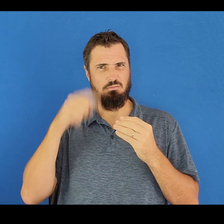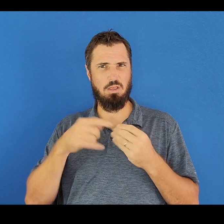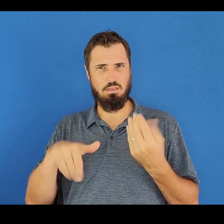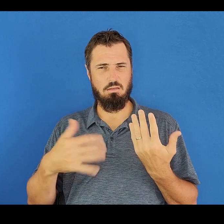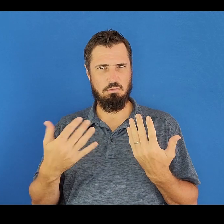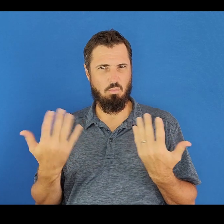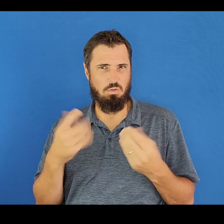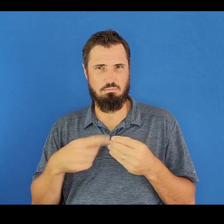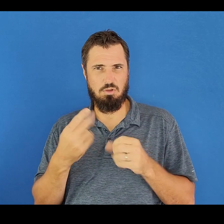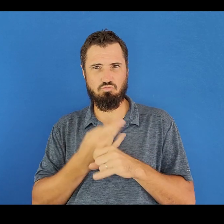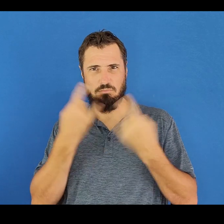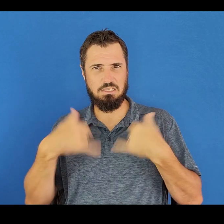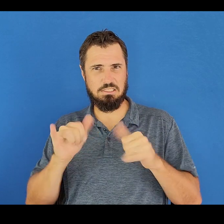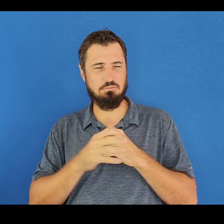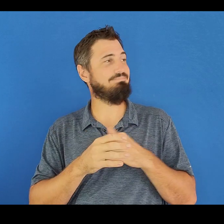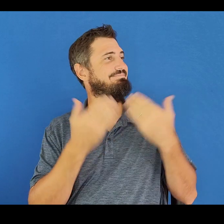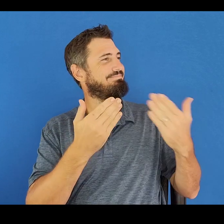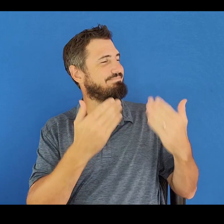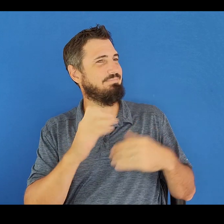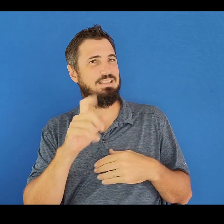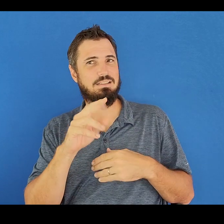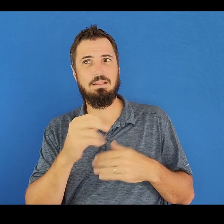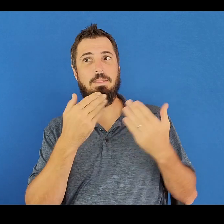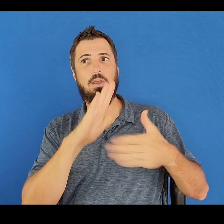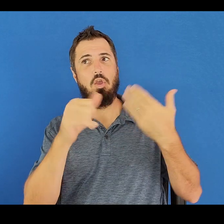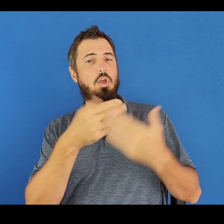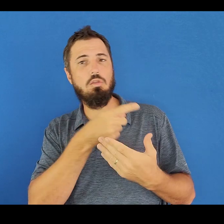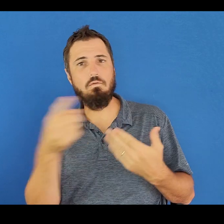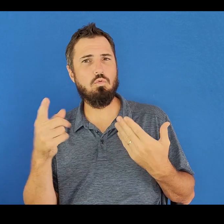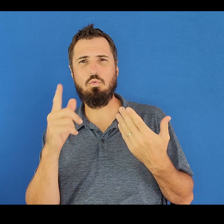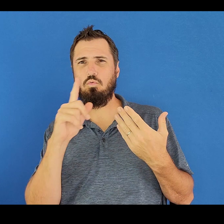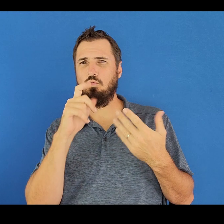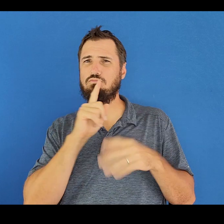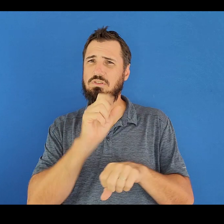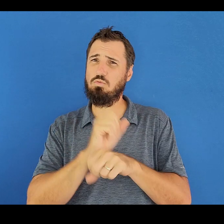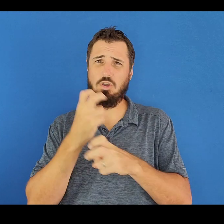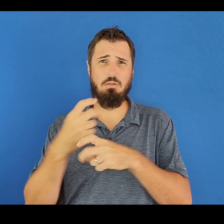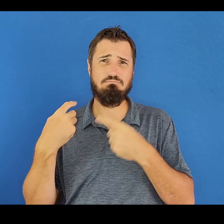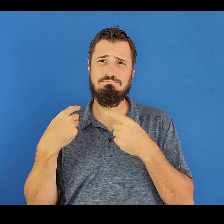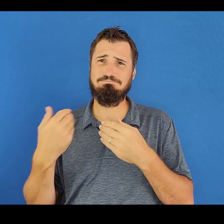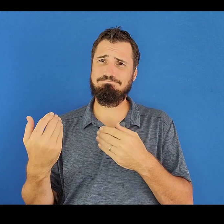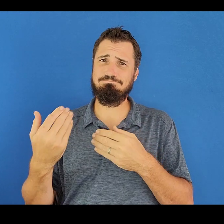Thank you Elton, and thank you to all of you out there for your efforts over the past two years.